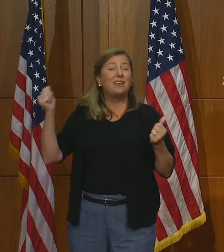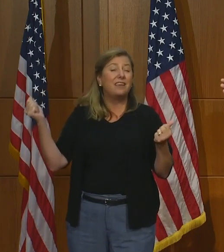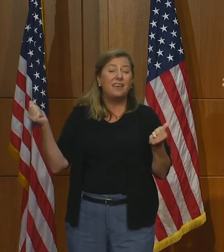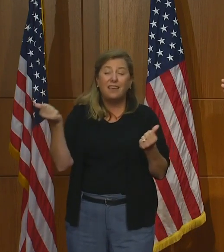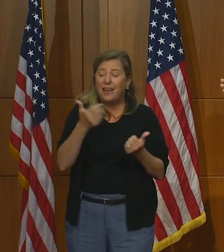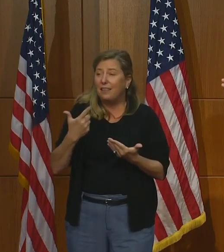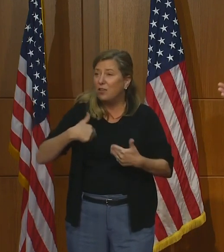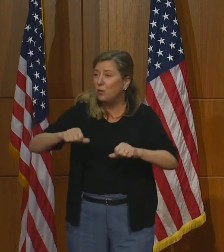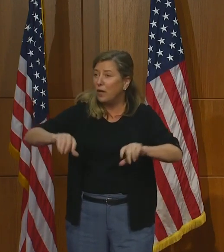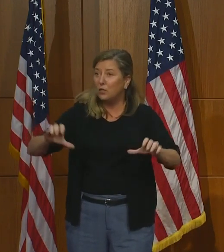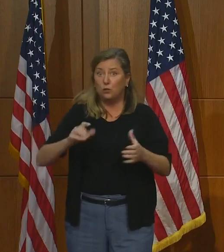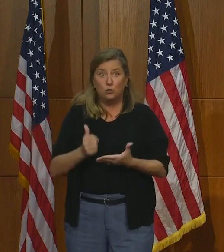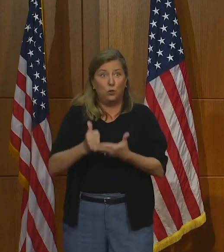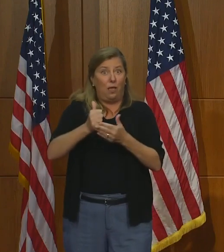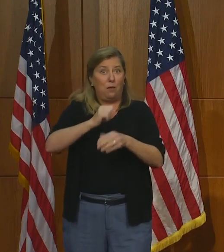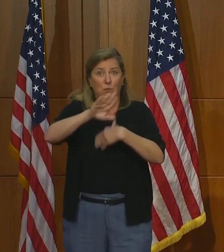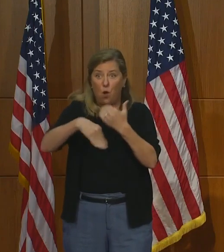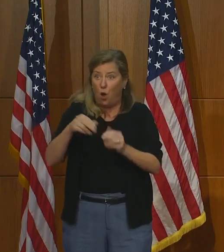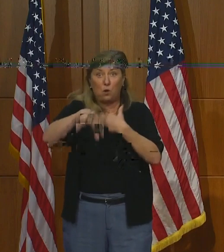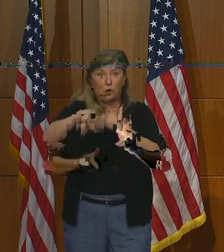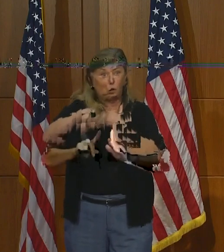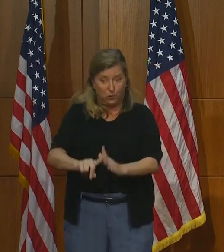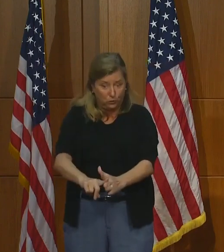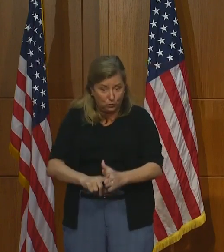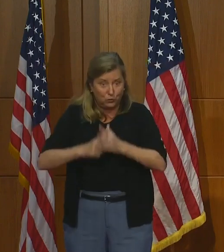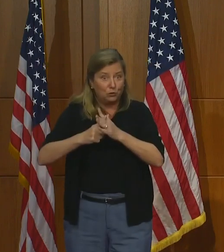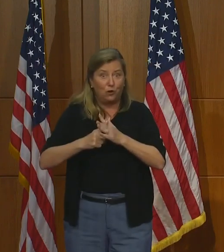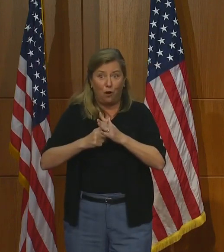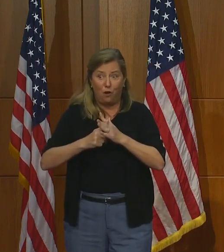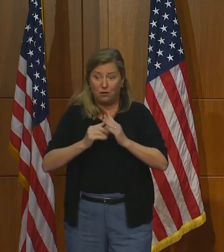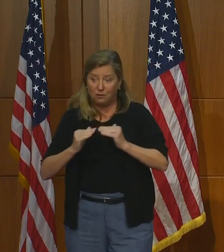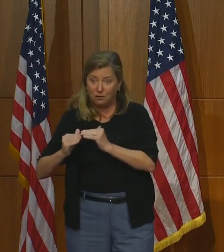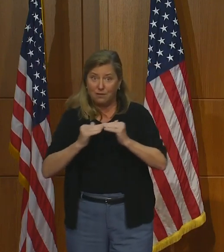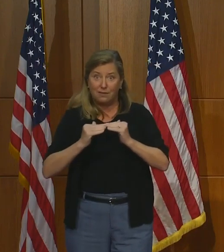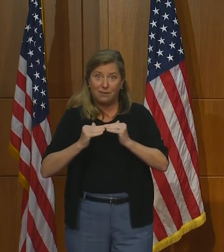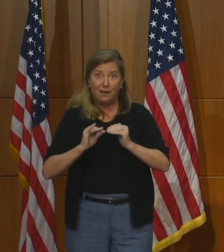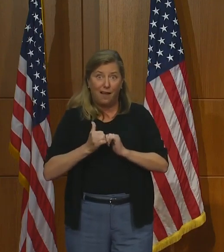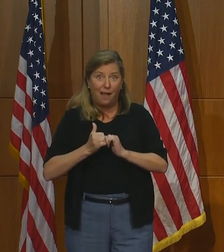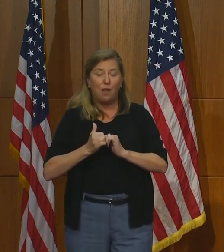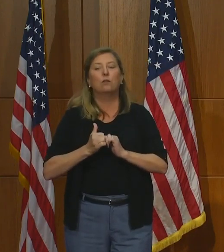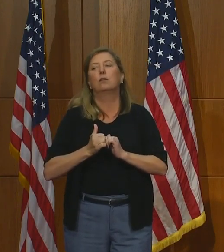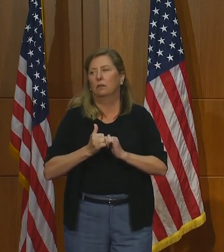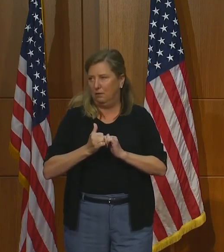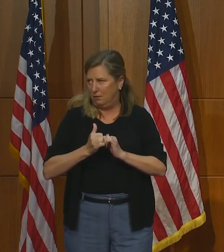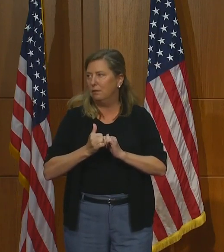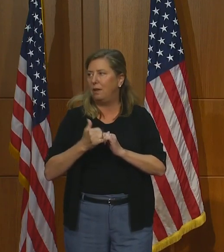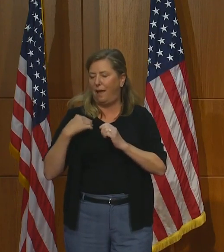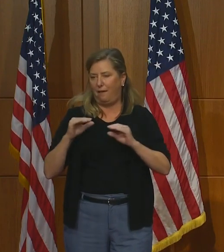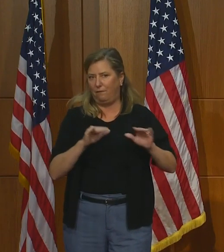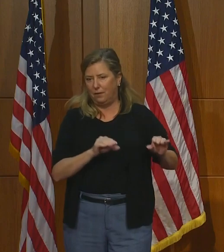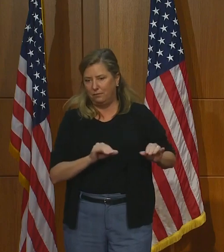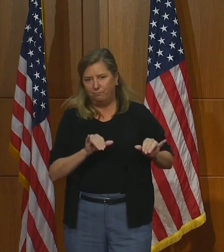REALLY THINK. OF ALL THE THINGS THAT WE CAN DO TO HELP.